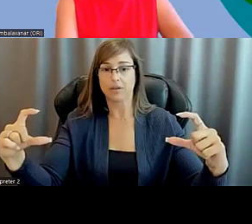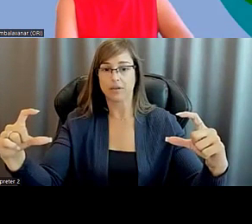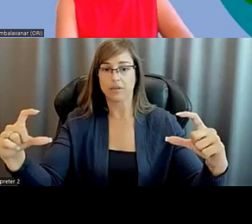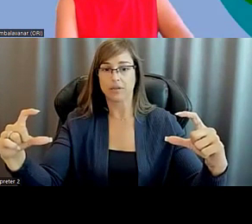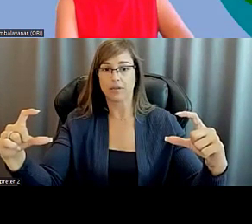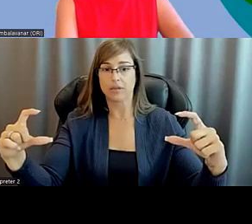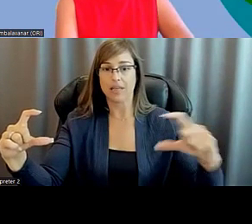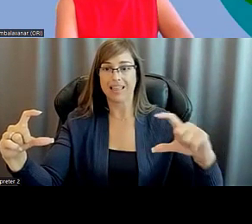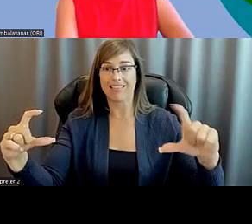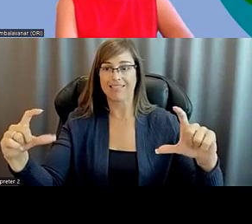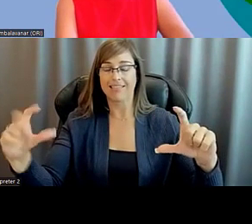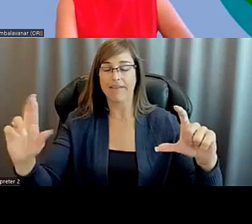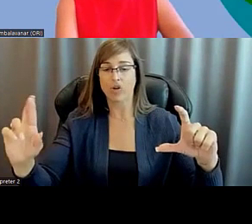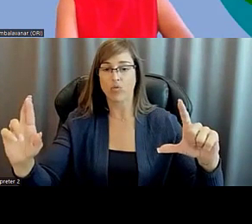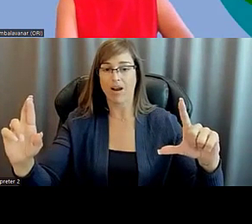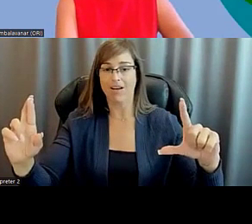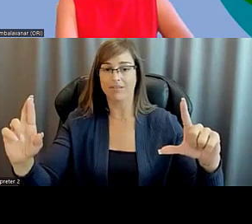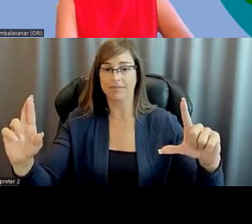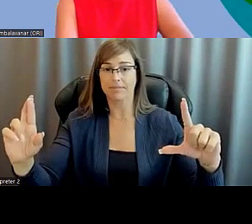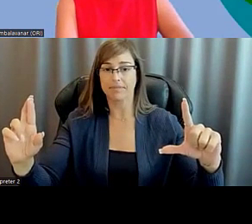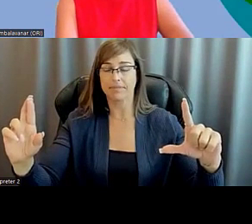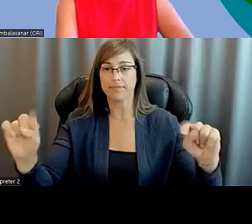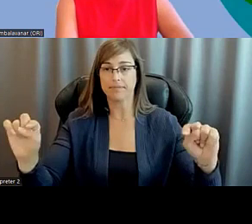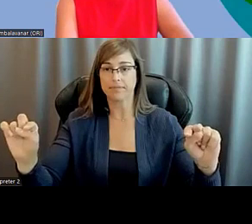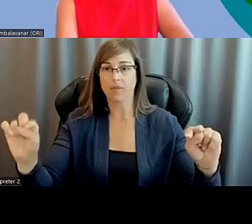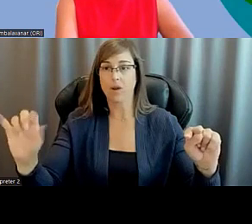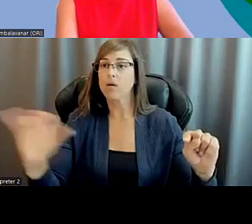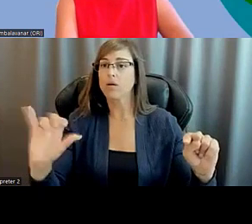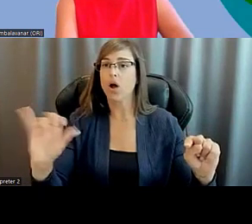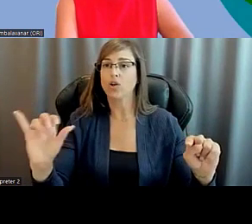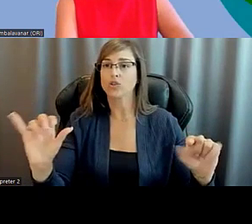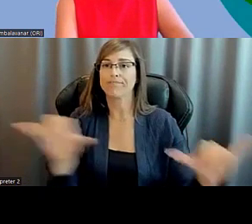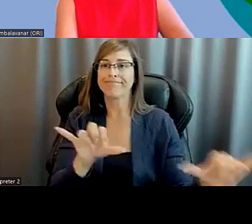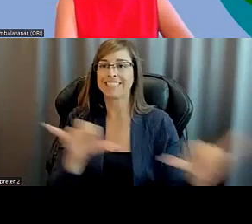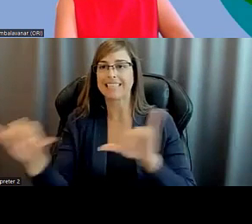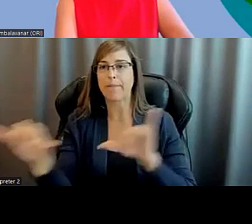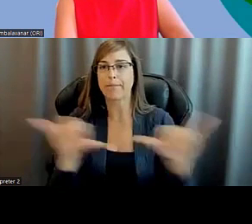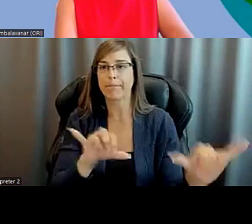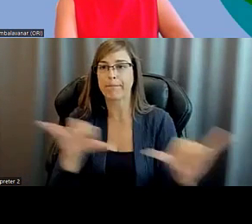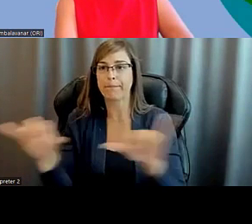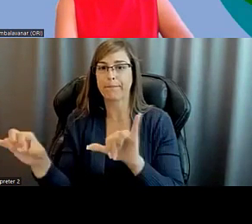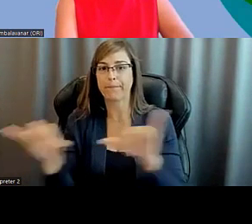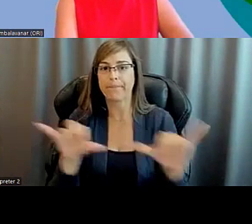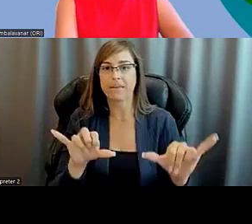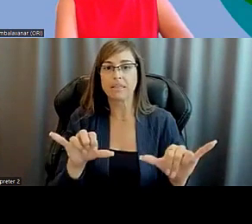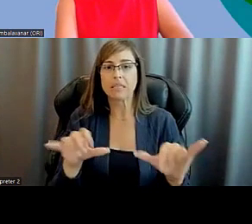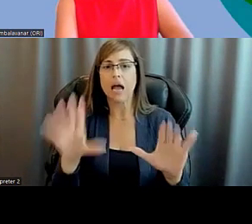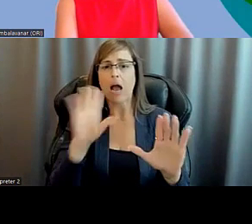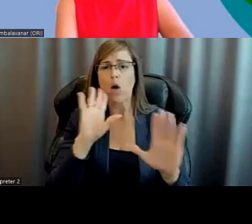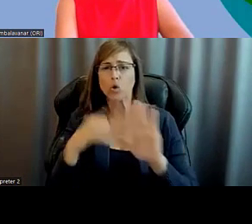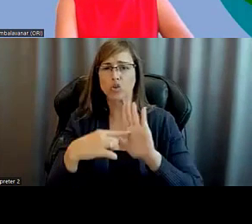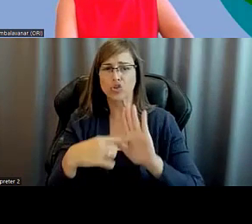and the rightmost and the leftmost are also the same. So I'm going to show you in the next slide.